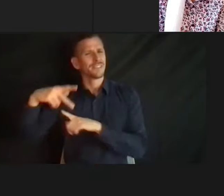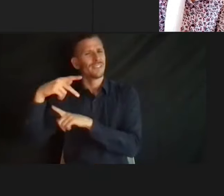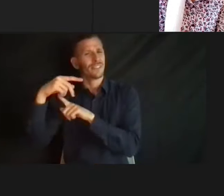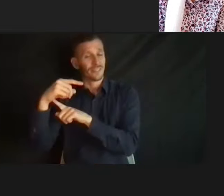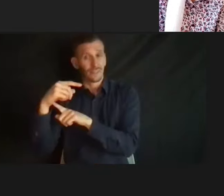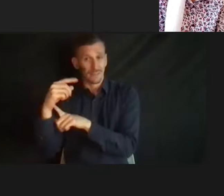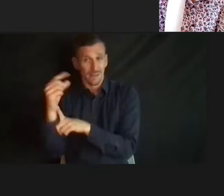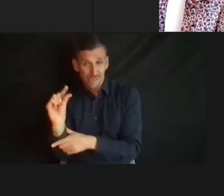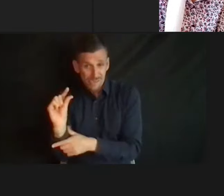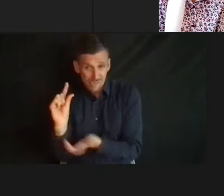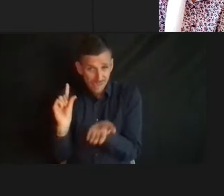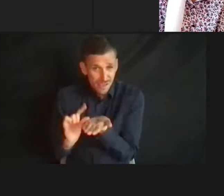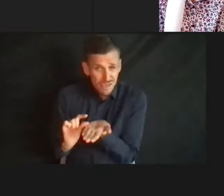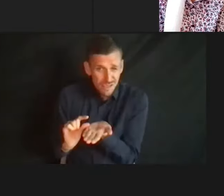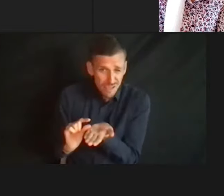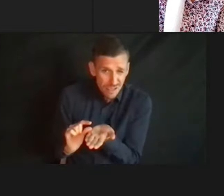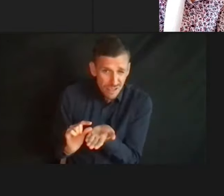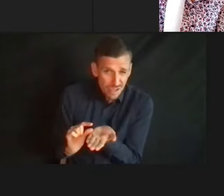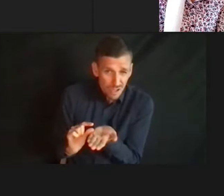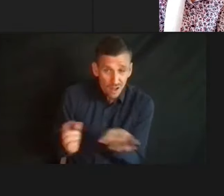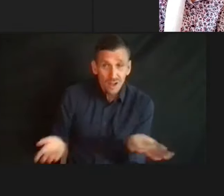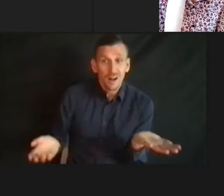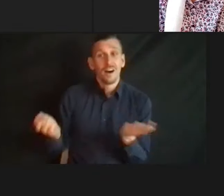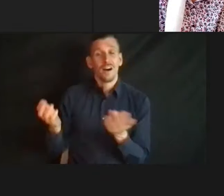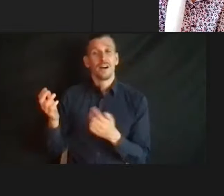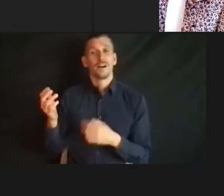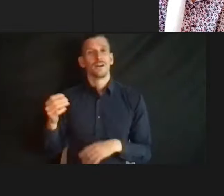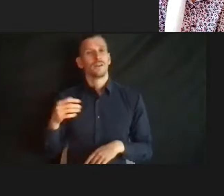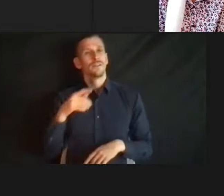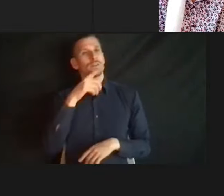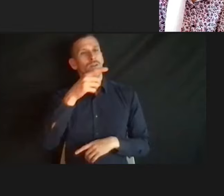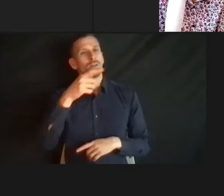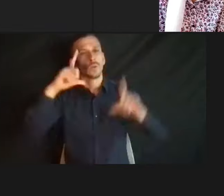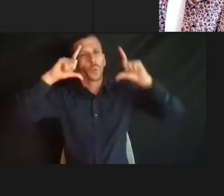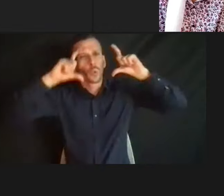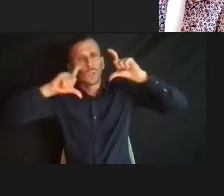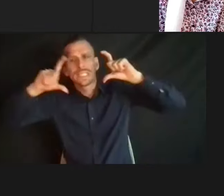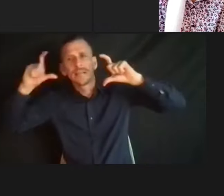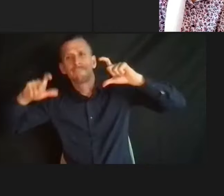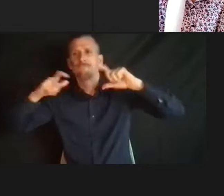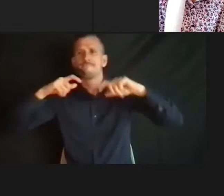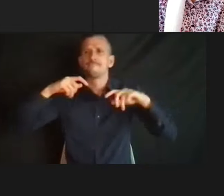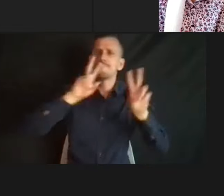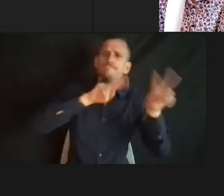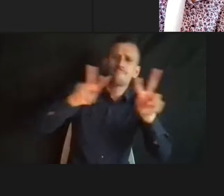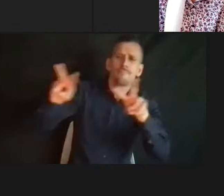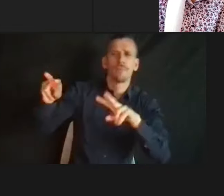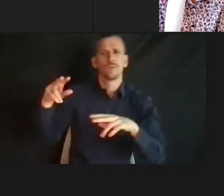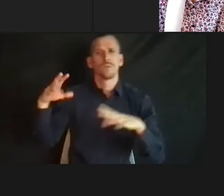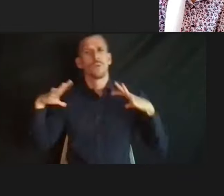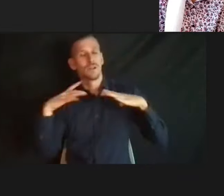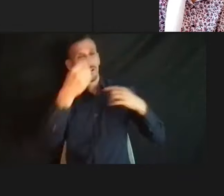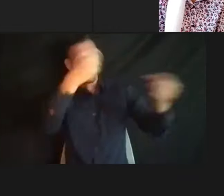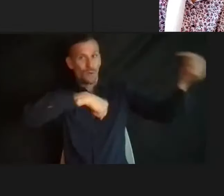very difficult to put in road infrastructure, very difficult to put in health services, very difficult to put in schools or safety spots.